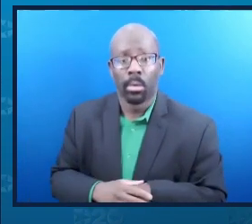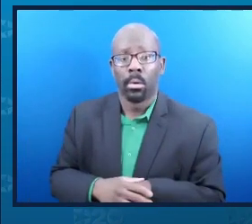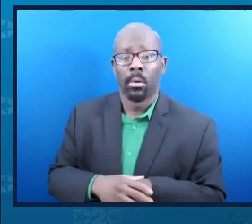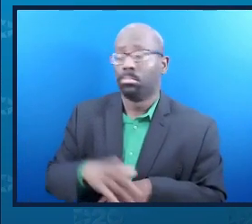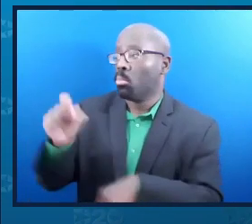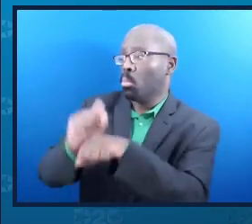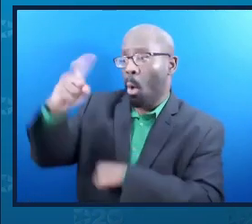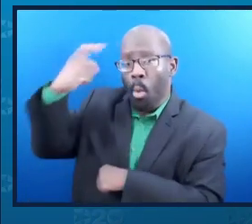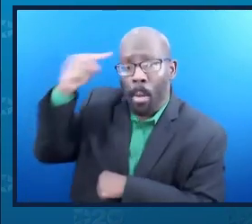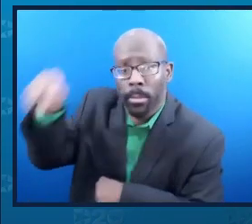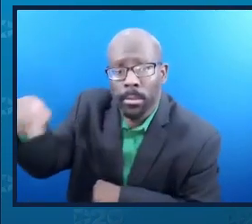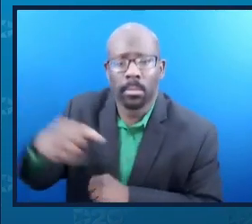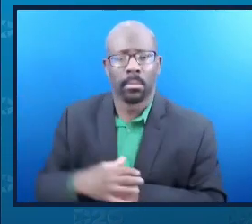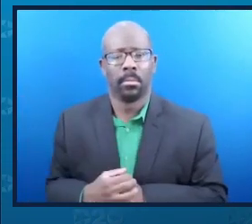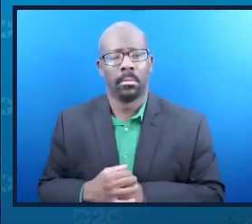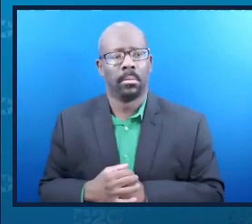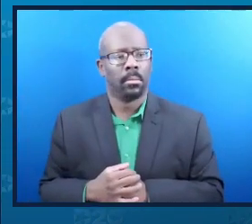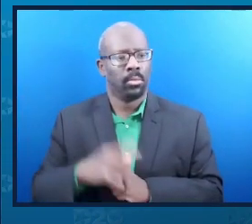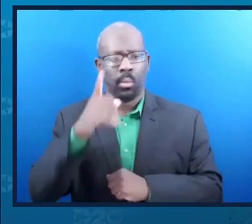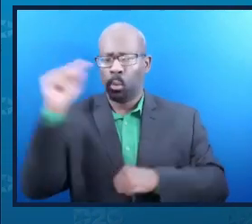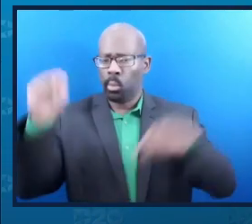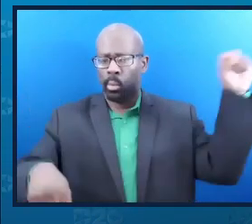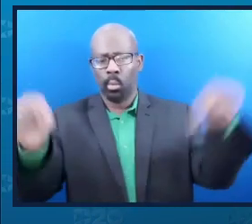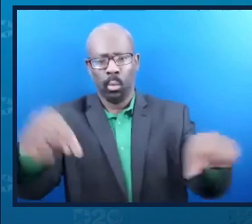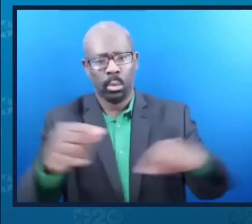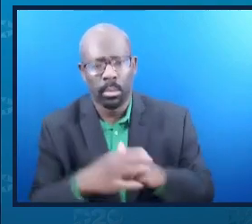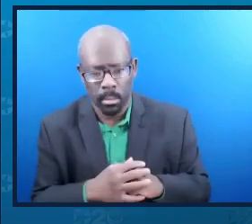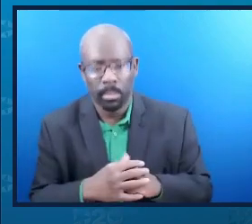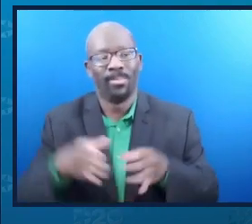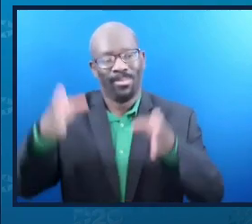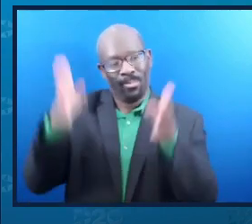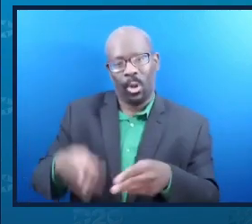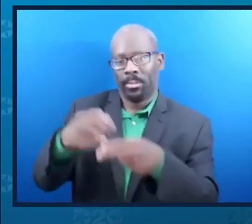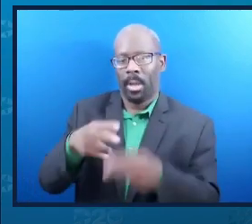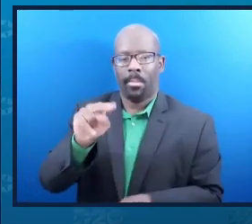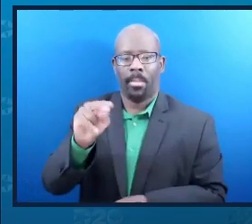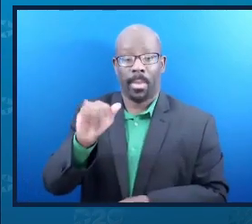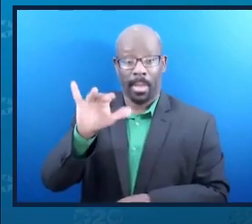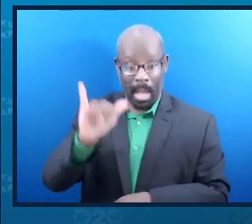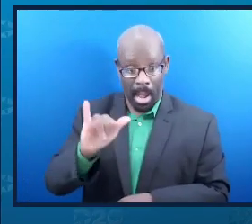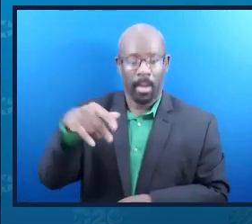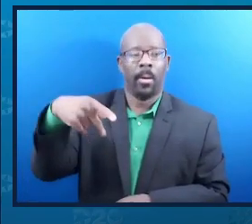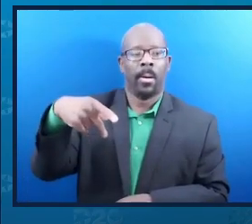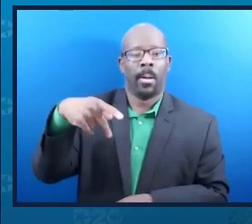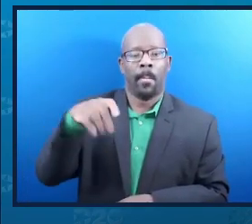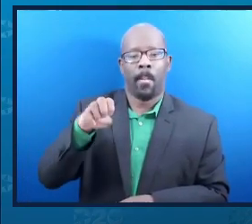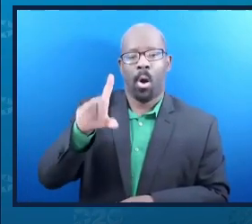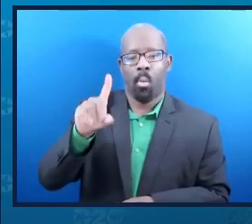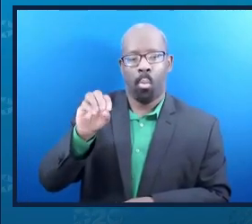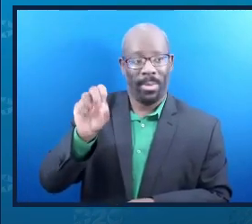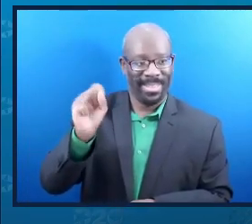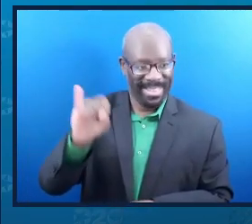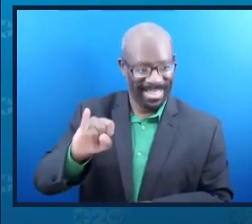THE HOME, OR IN THE HOUSE. I AM HONORED TO INTRODUCE THE WOMAN WHO WASN'T JUST THE FIRST FEMALE SPEAKER OF THE HOUSE OF